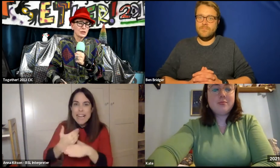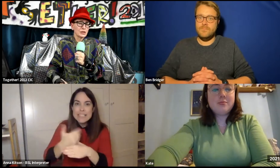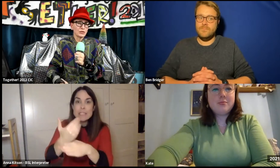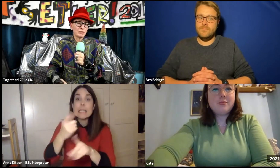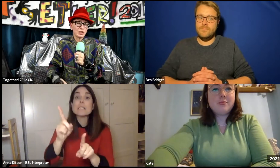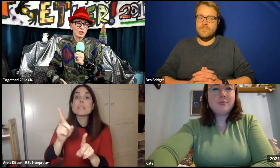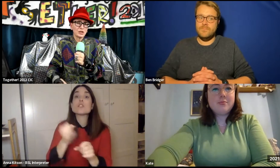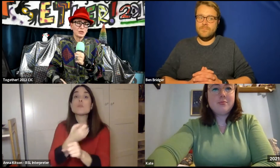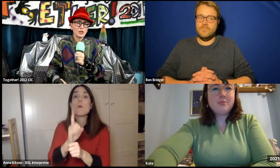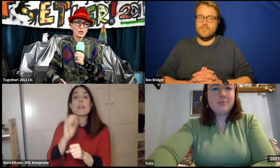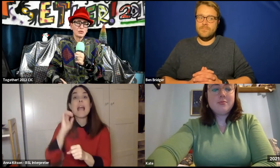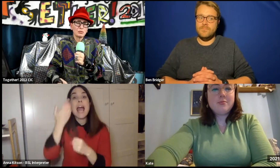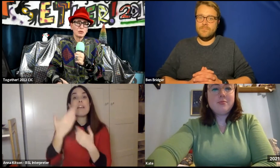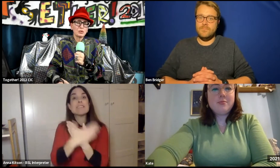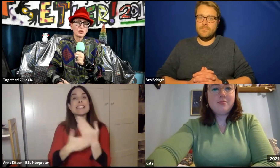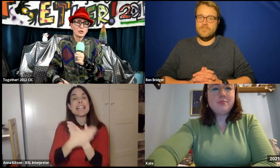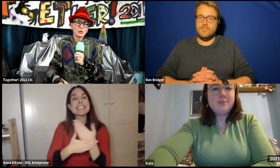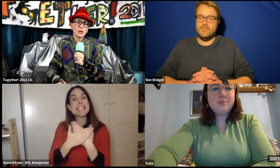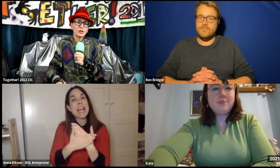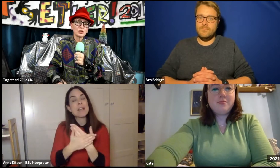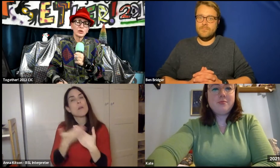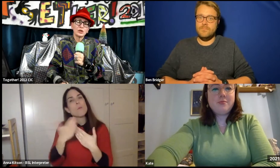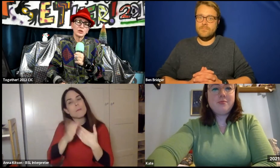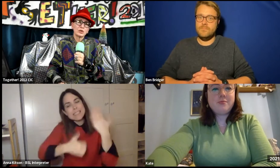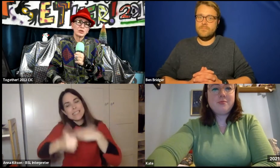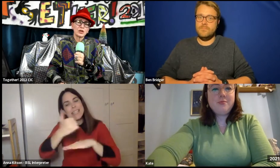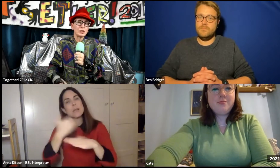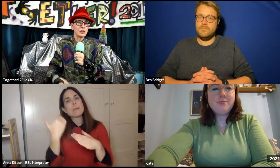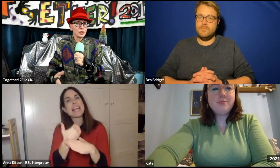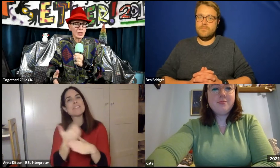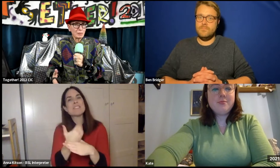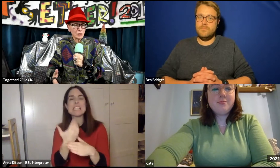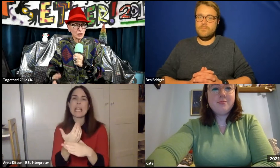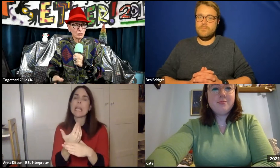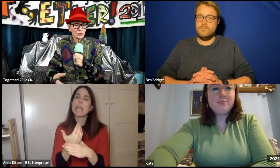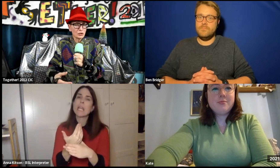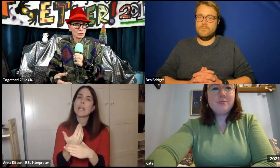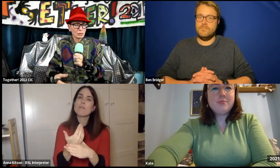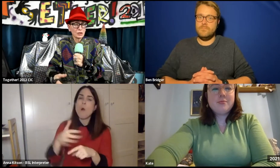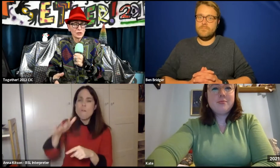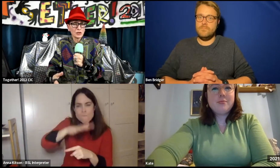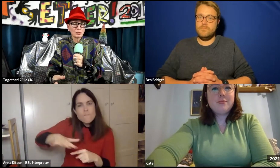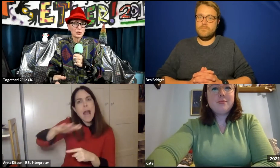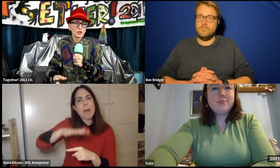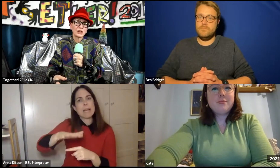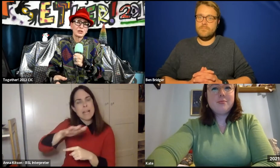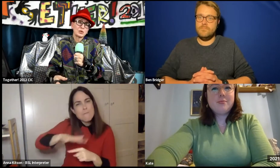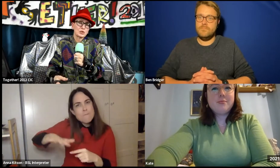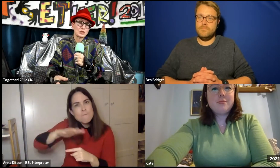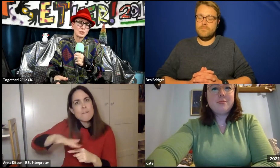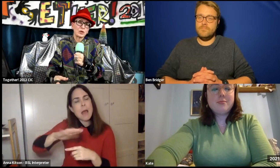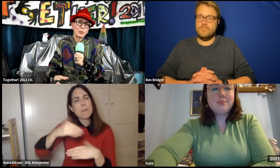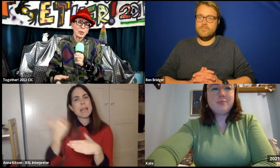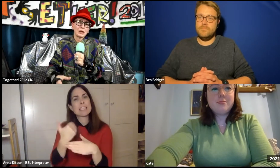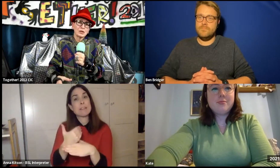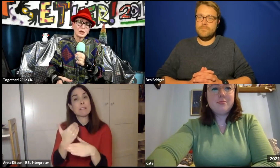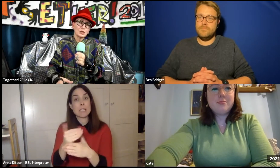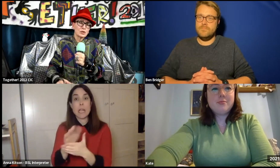released a family activity for people to enjoy in their own time, it is family so it means it's accessible to adults as well.